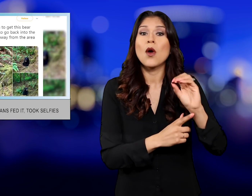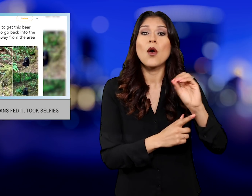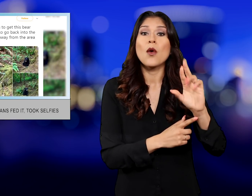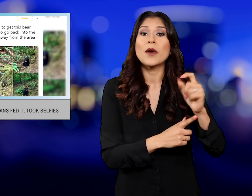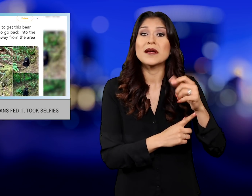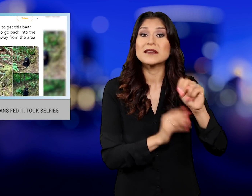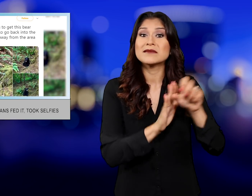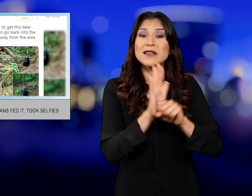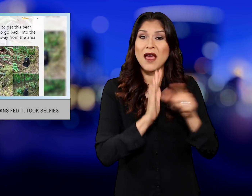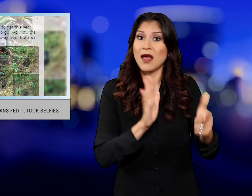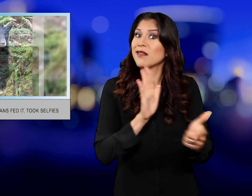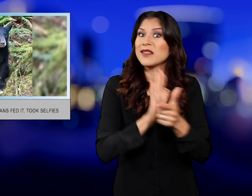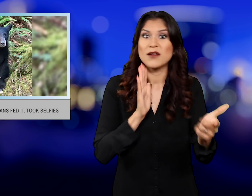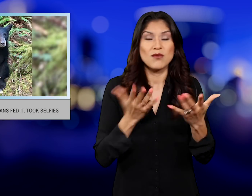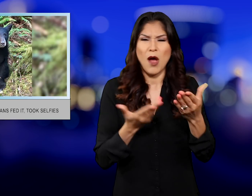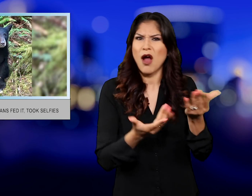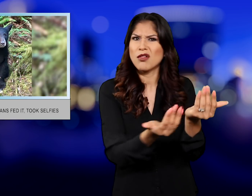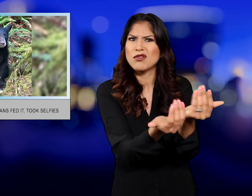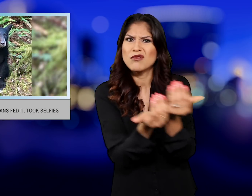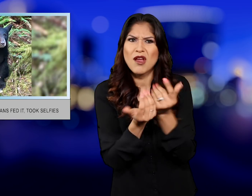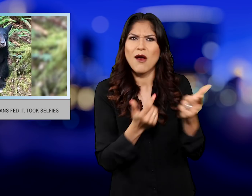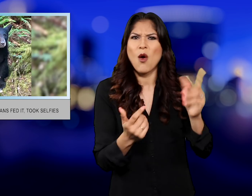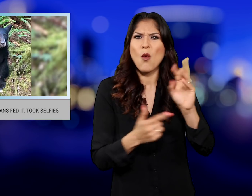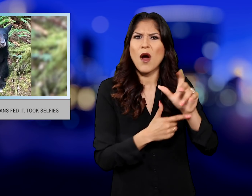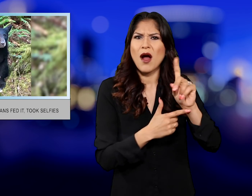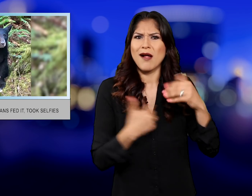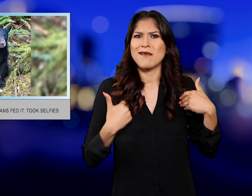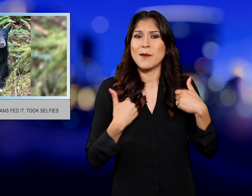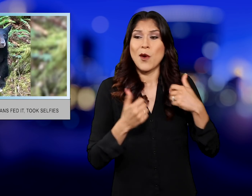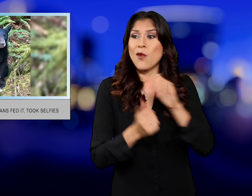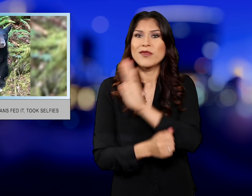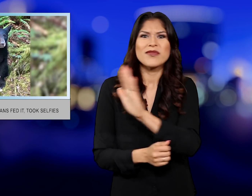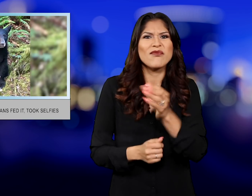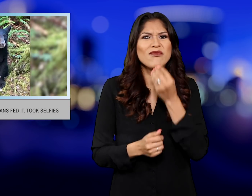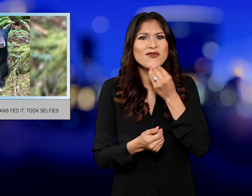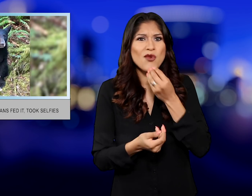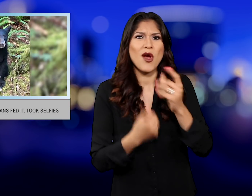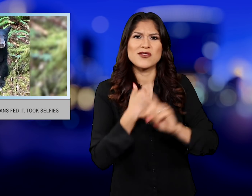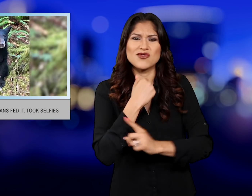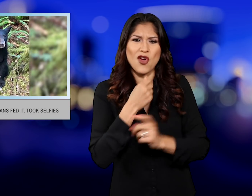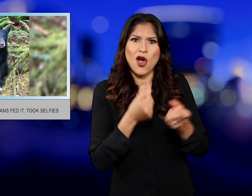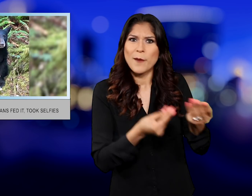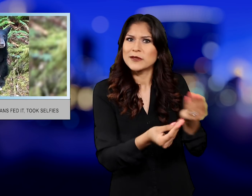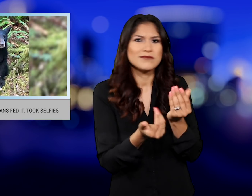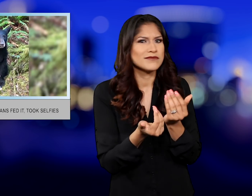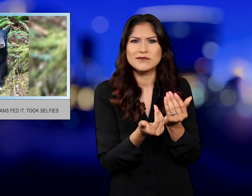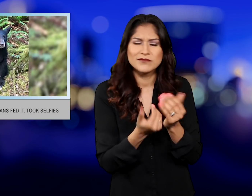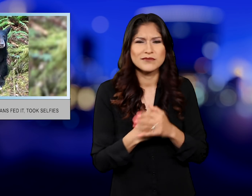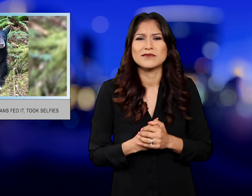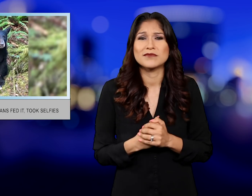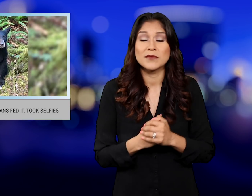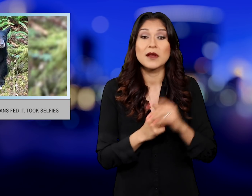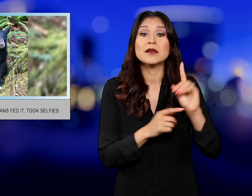In Oregon it is also illegal to lure wild animals by leaving behind food or garbage.